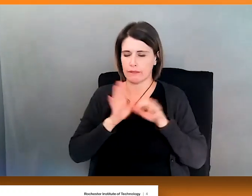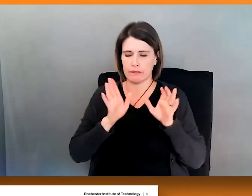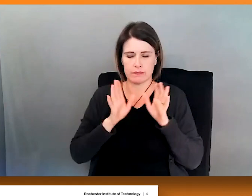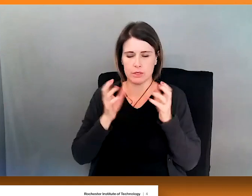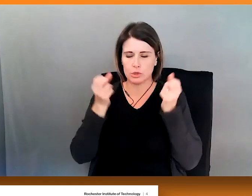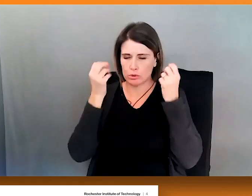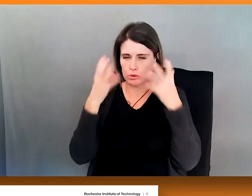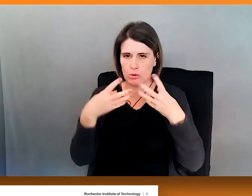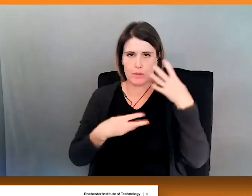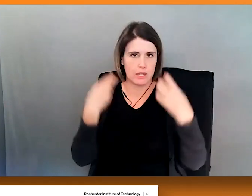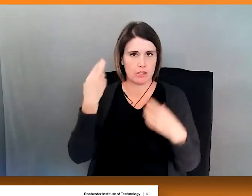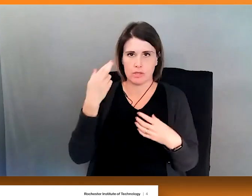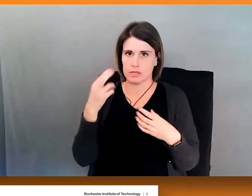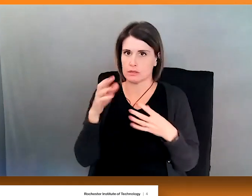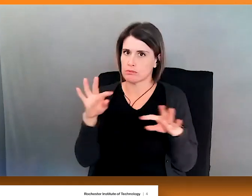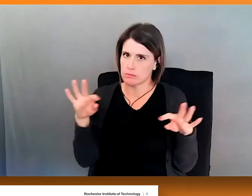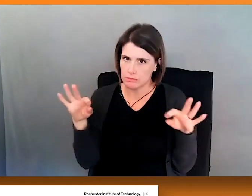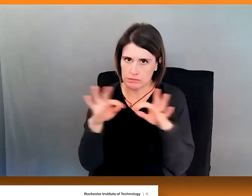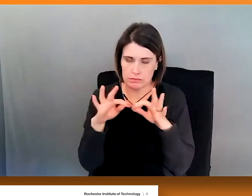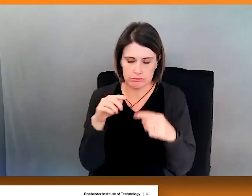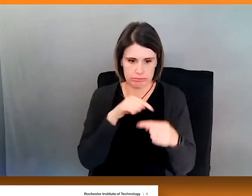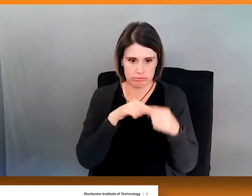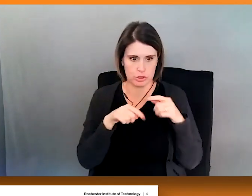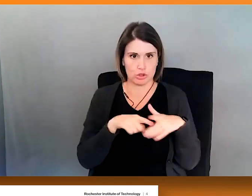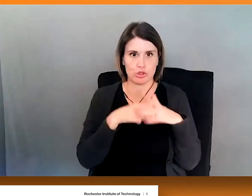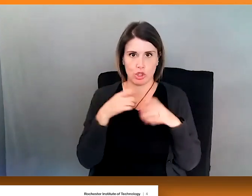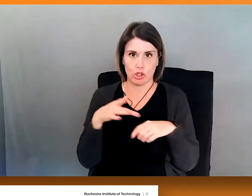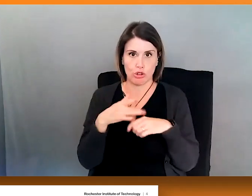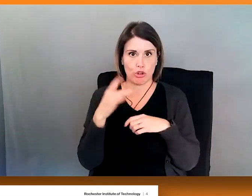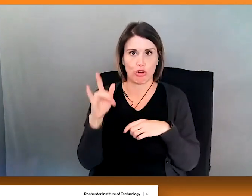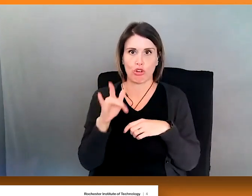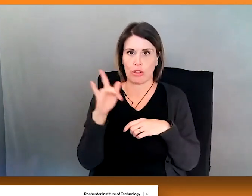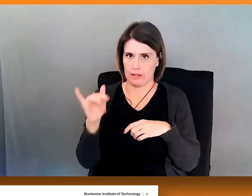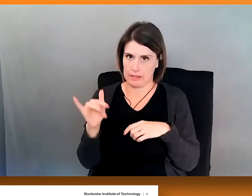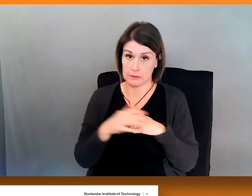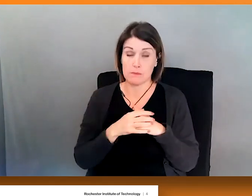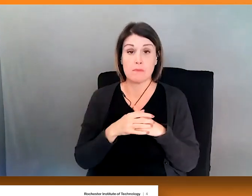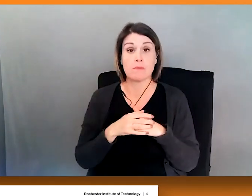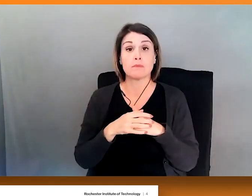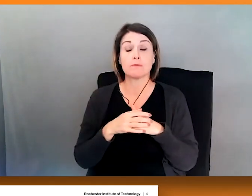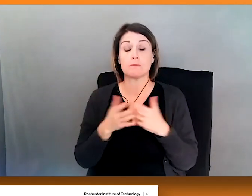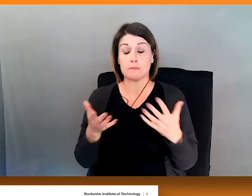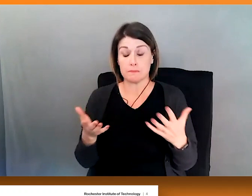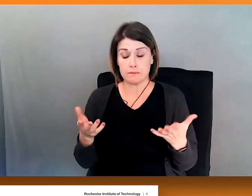to start early. First, when you're looking for research grants,